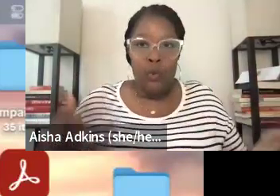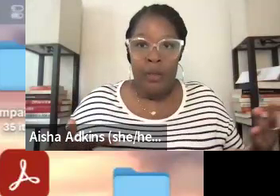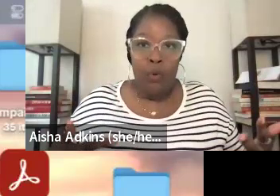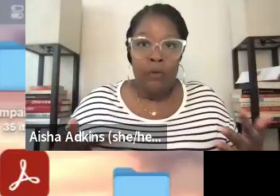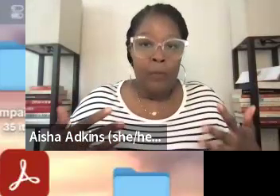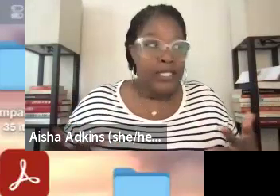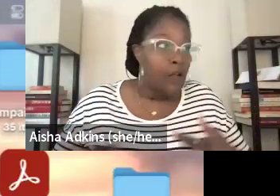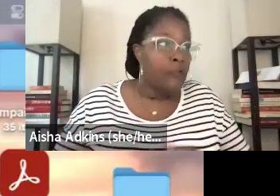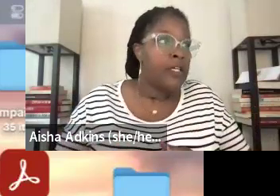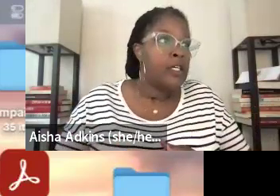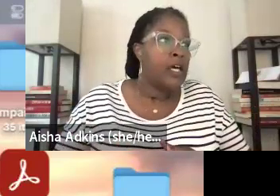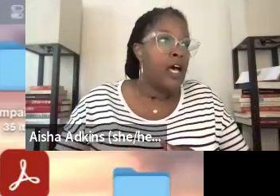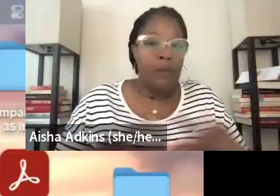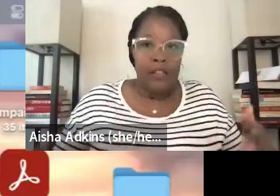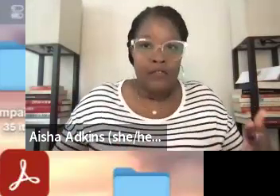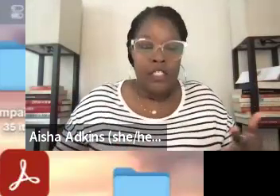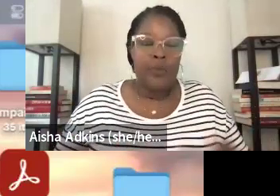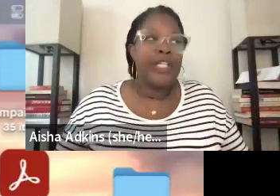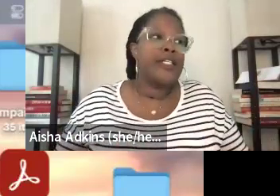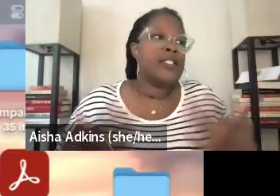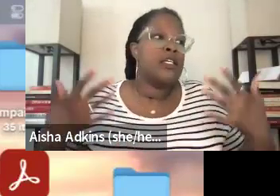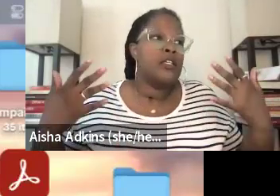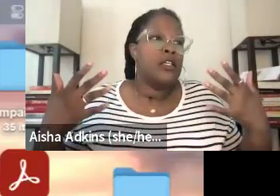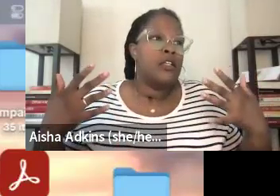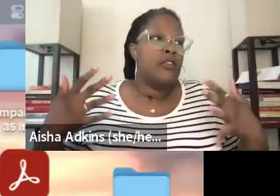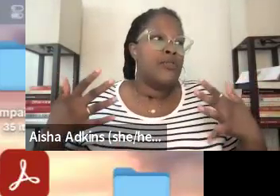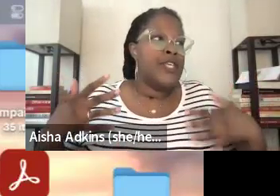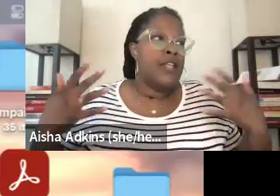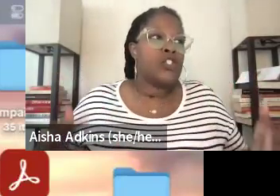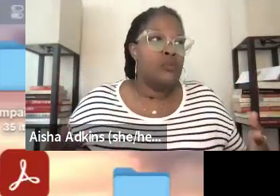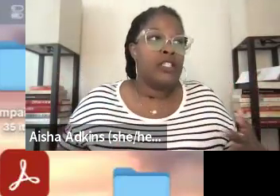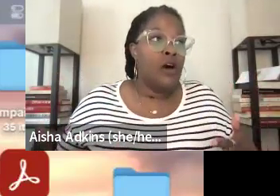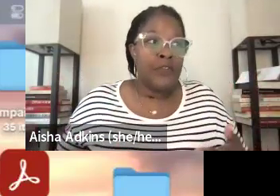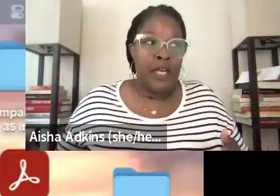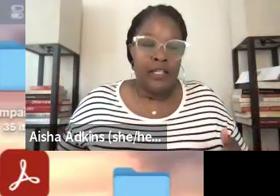little bit more about myself in my lived experience, the national mental health and